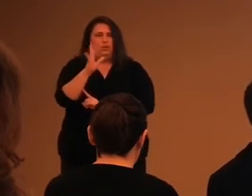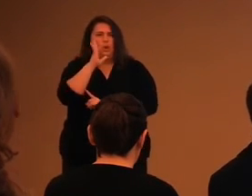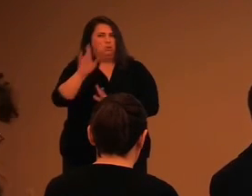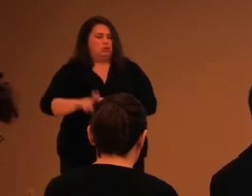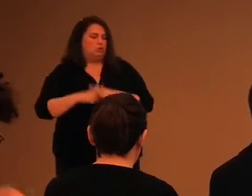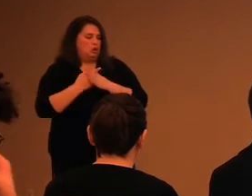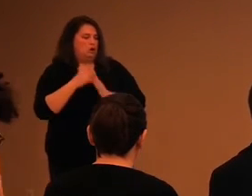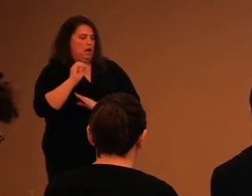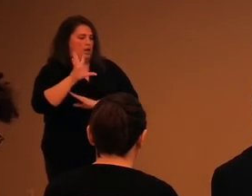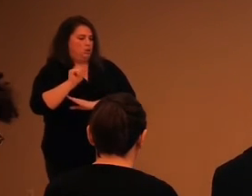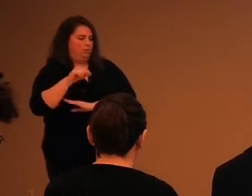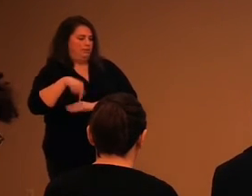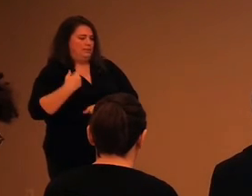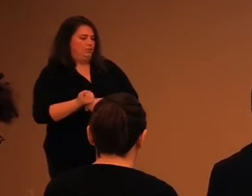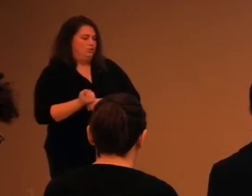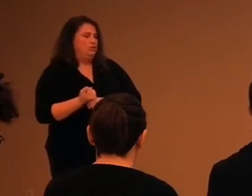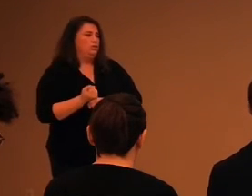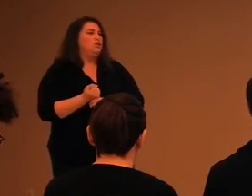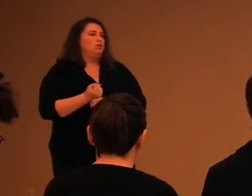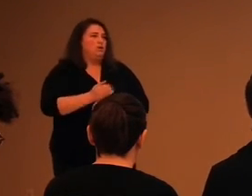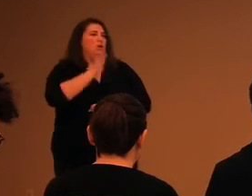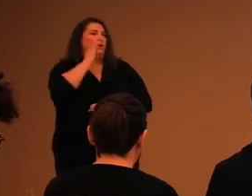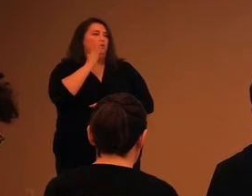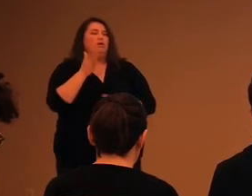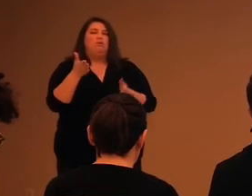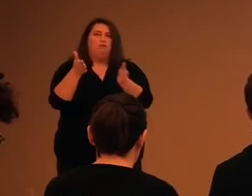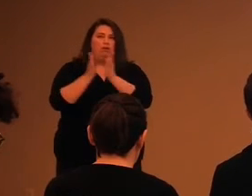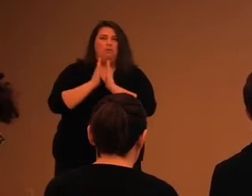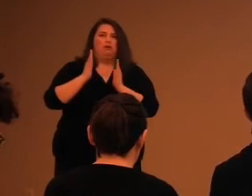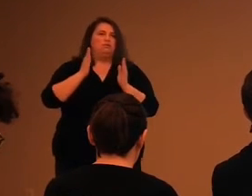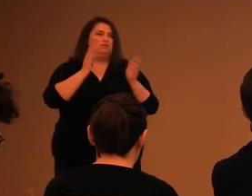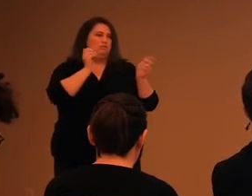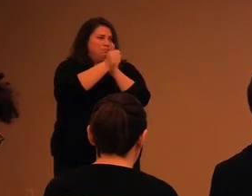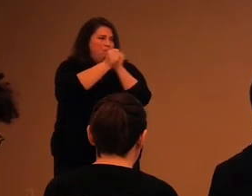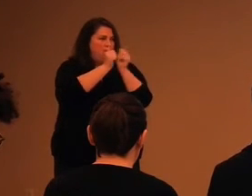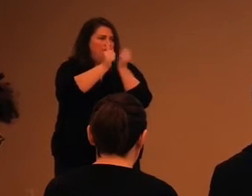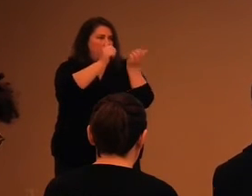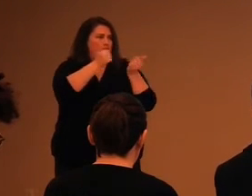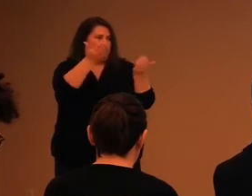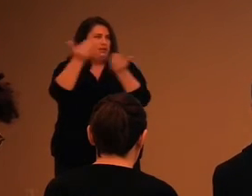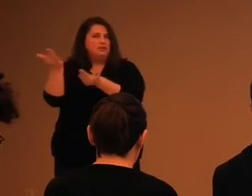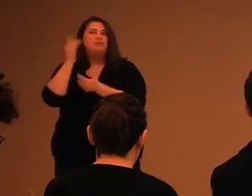We will be able to put a then request out for competitive bids on ASL video